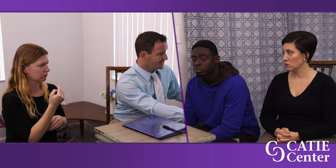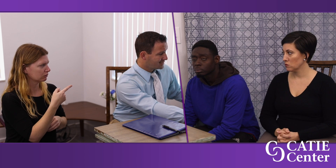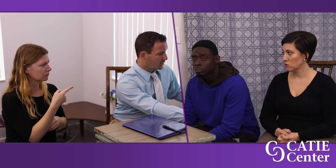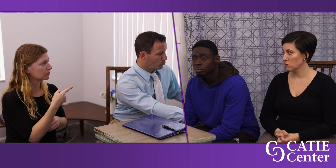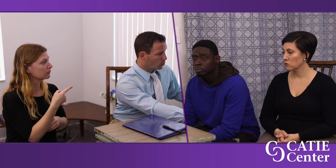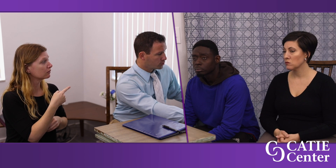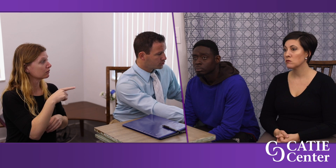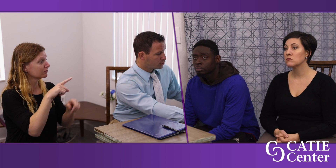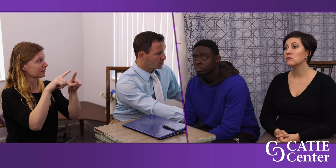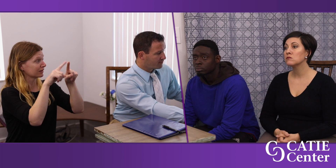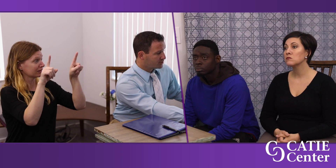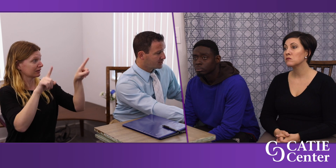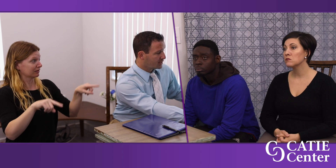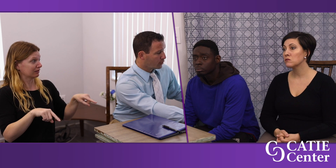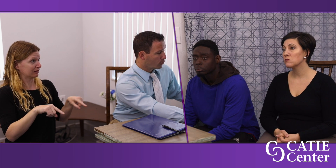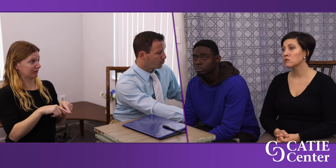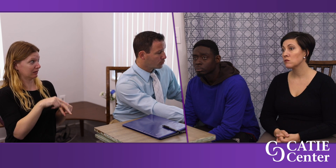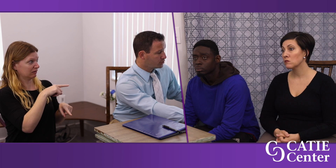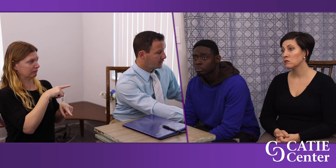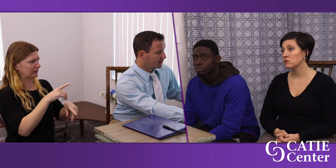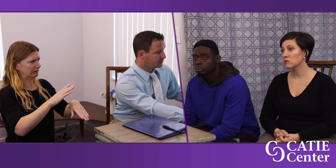This sign warns the drivers that they are approaching: